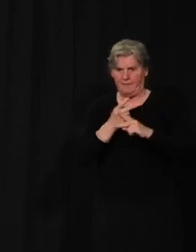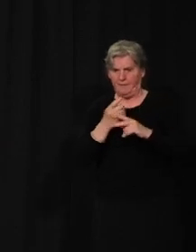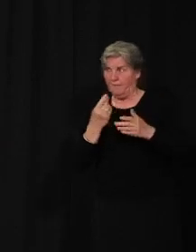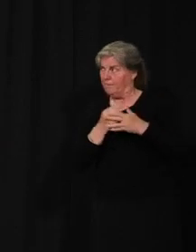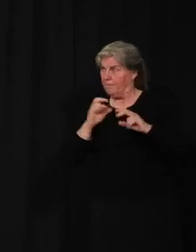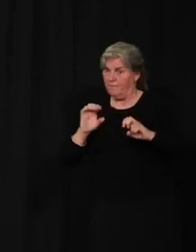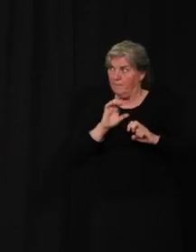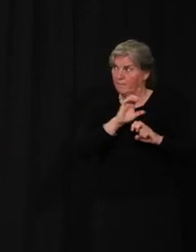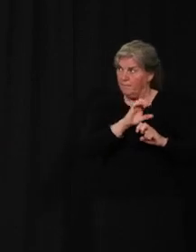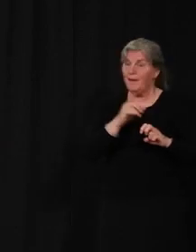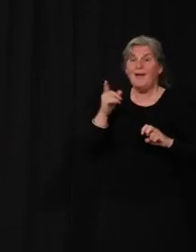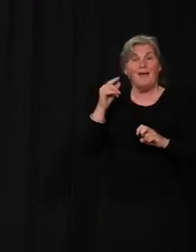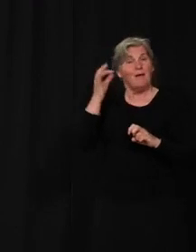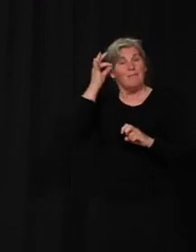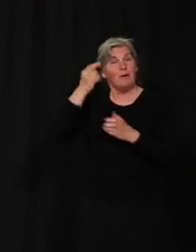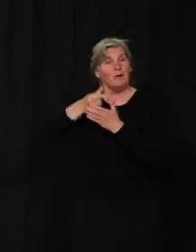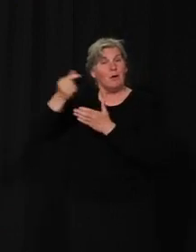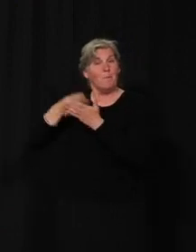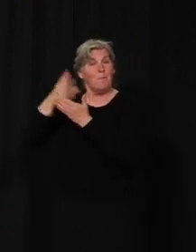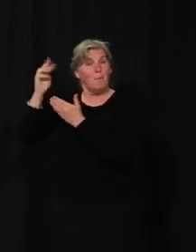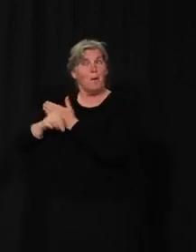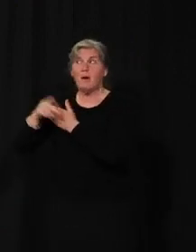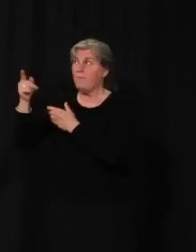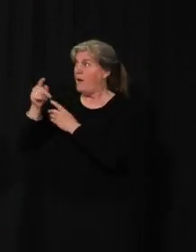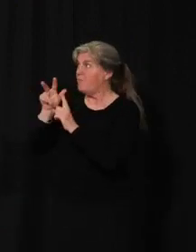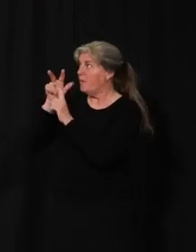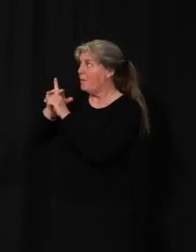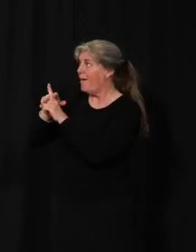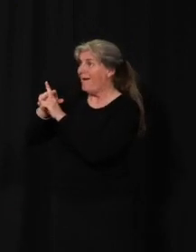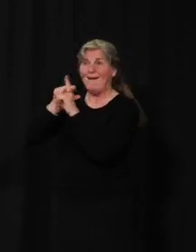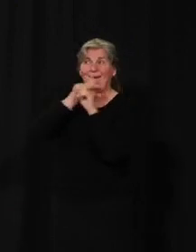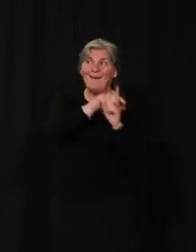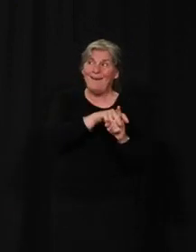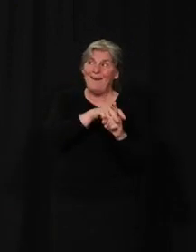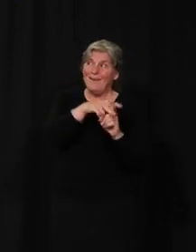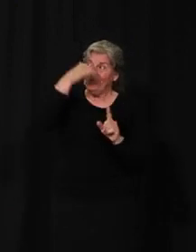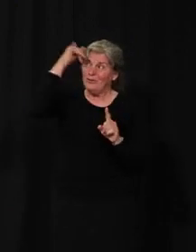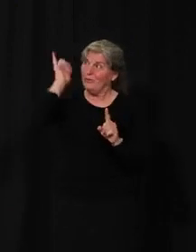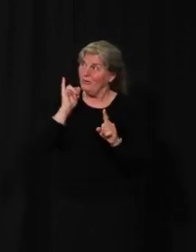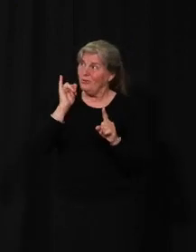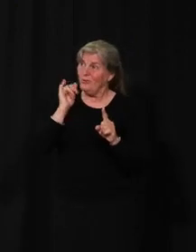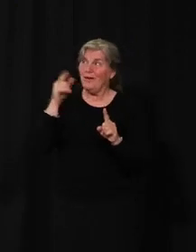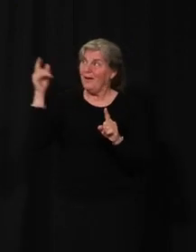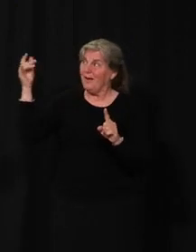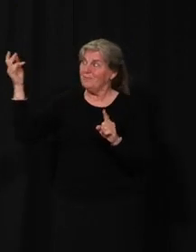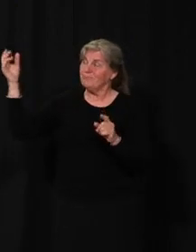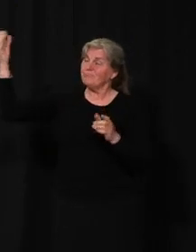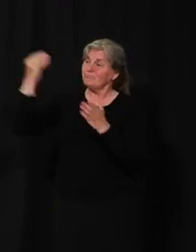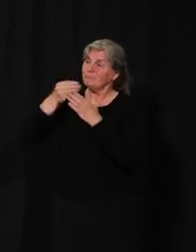are national programs and polics that Yukon has their fair sharef those funding allocations, as we